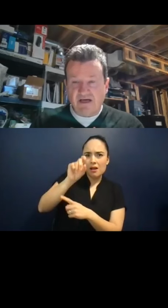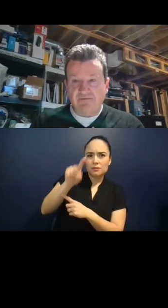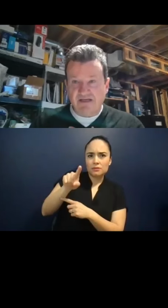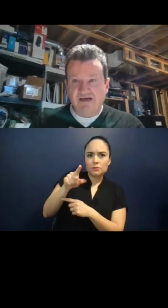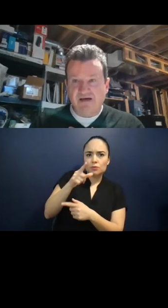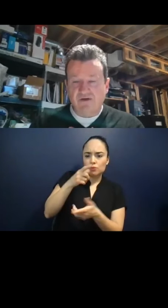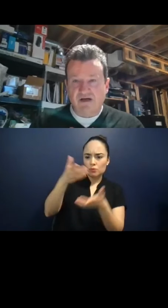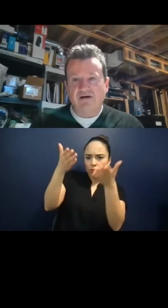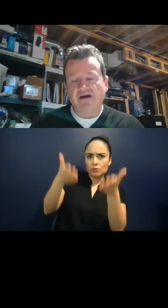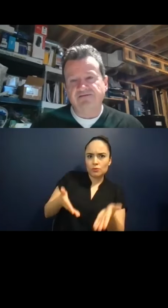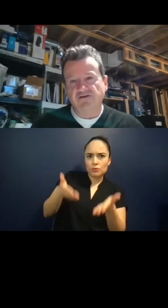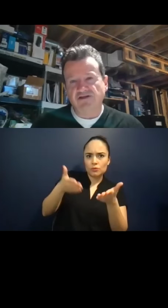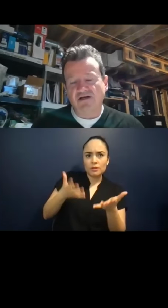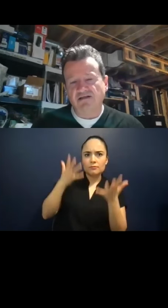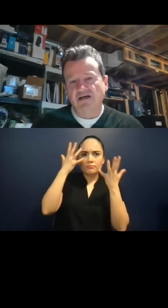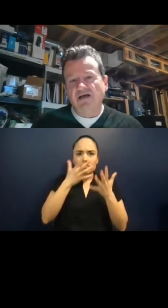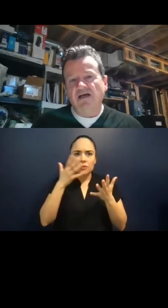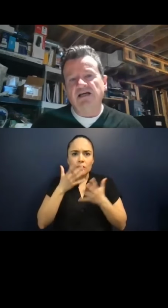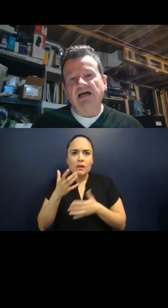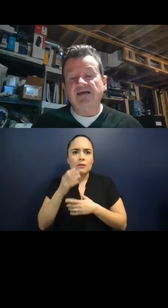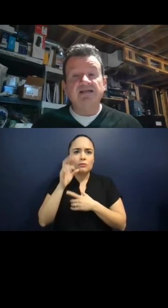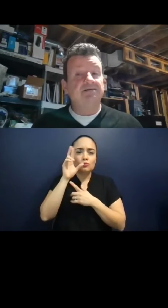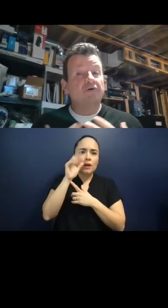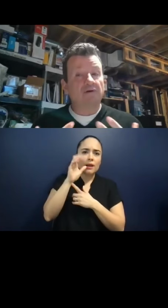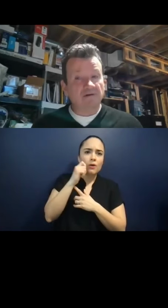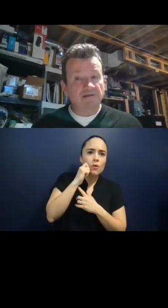. We try to get as much information about race and ethnicity and language etc. .